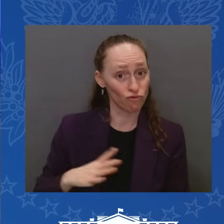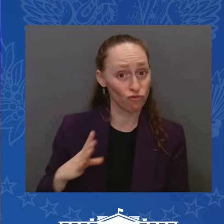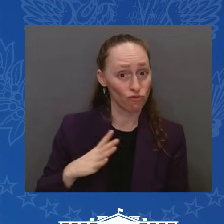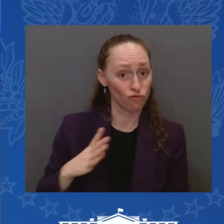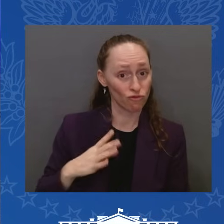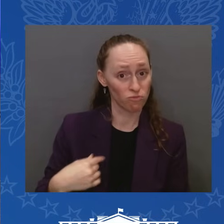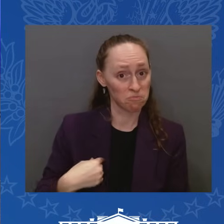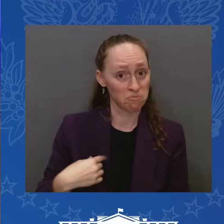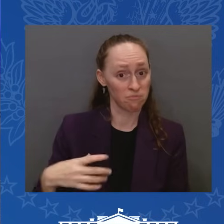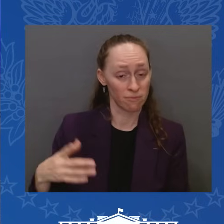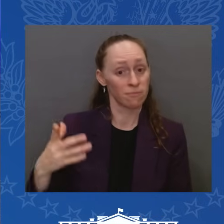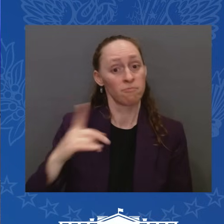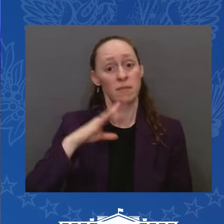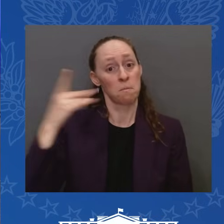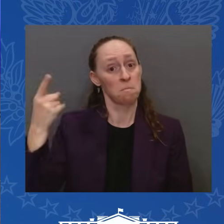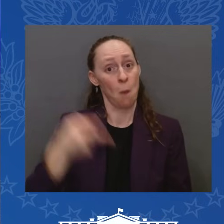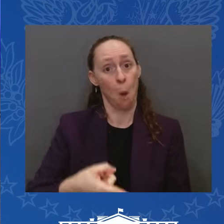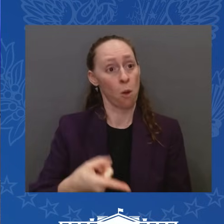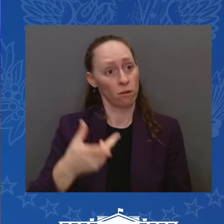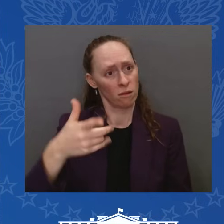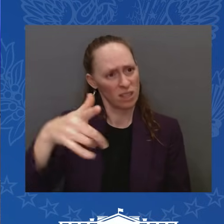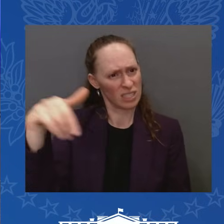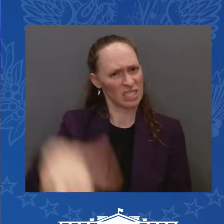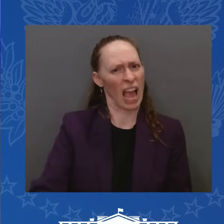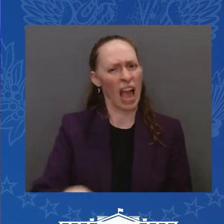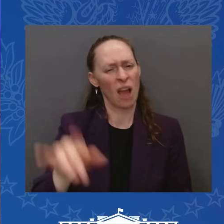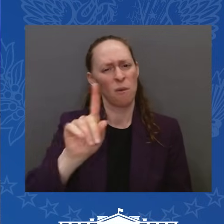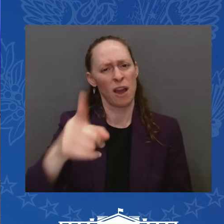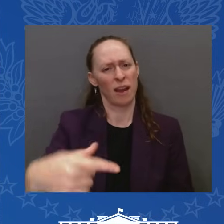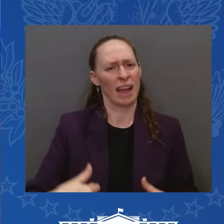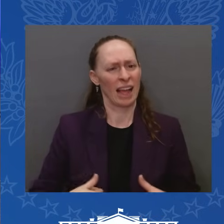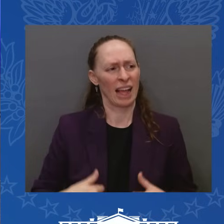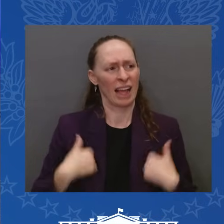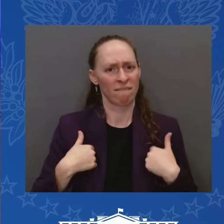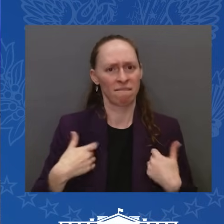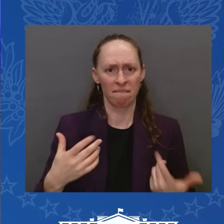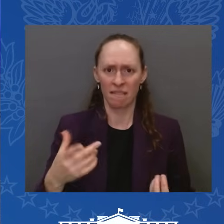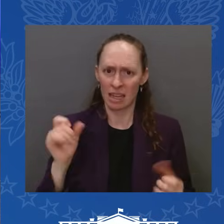were concentrated on the coasts. As a country, we used to invest 2 percent